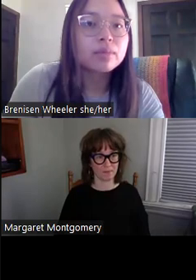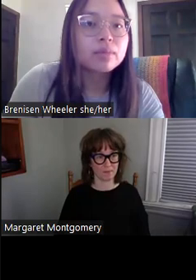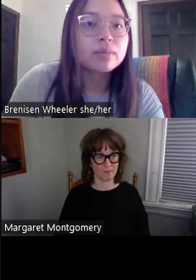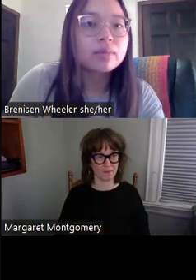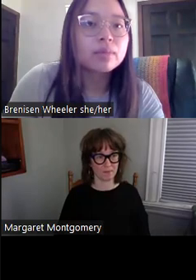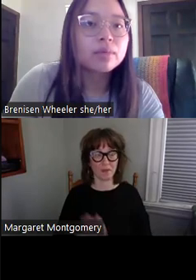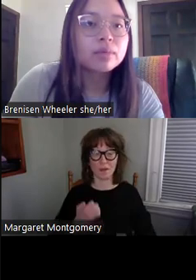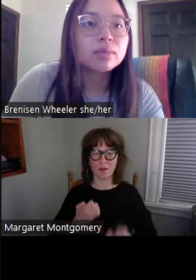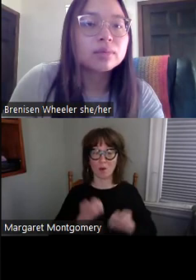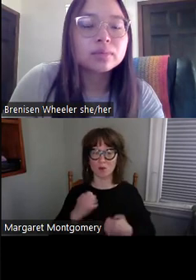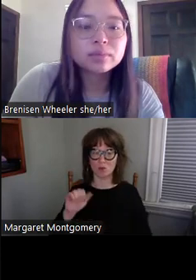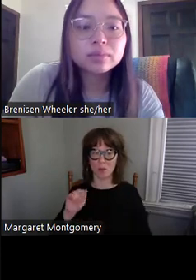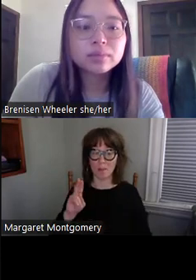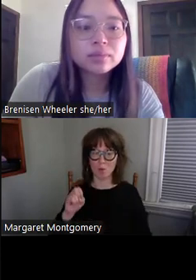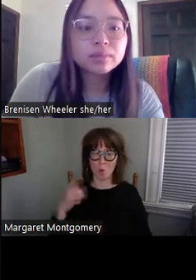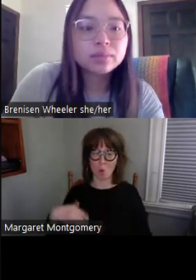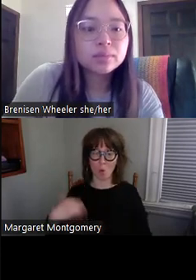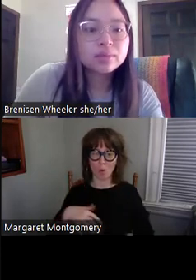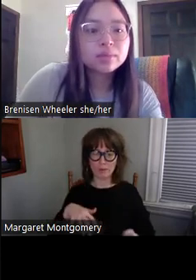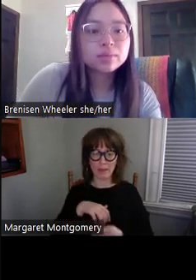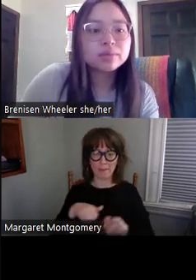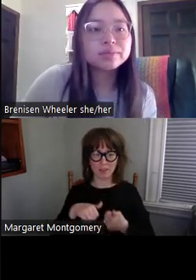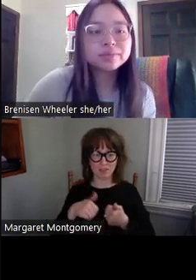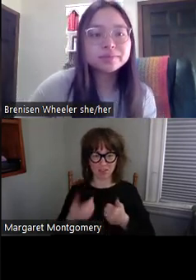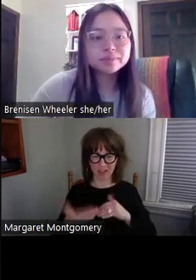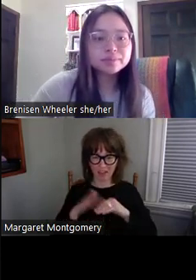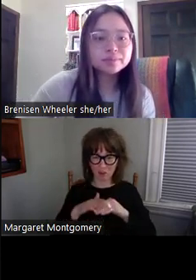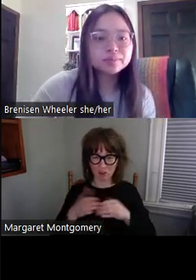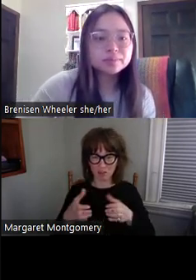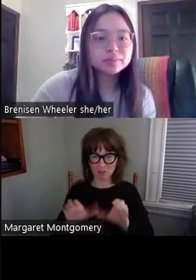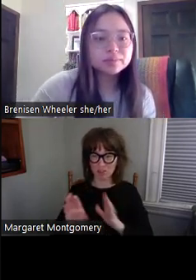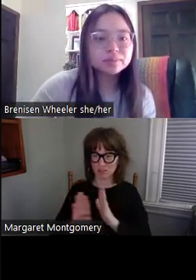damaging increasing a person's chances of developing depression and anxiety sometimes